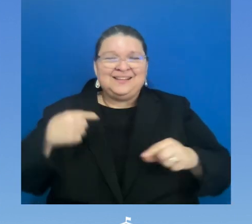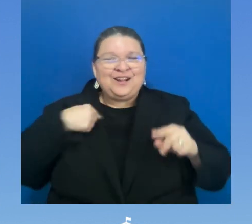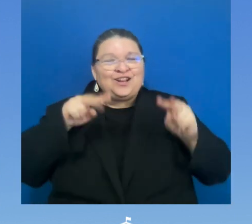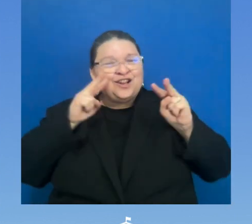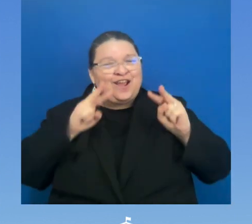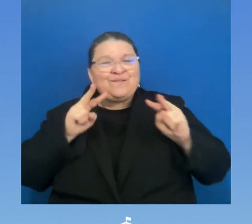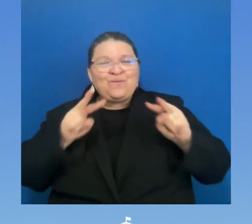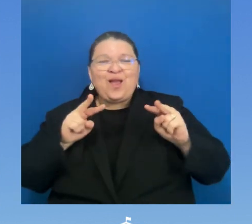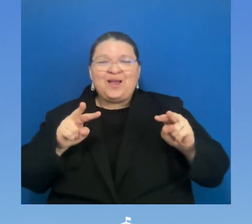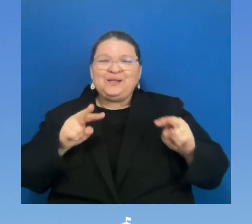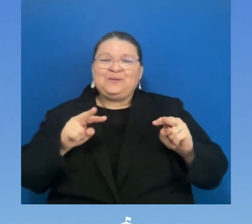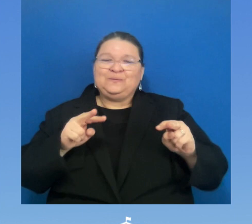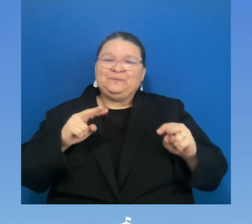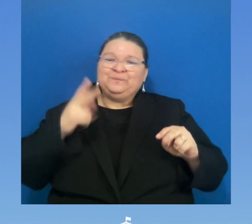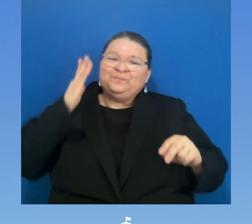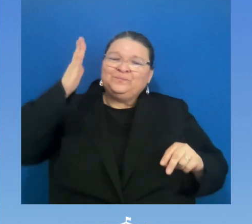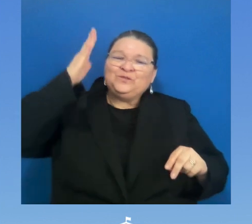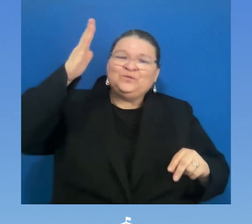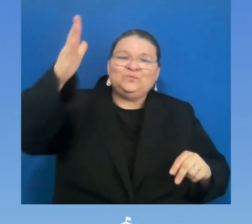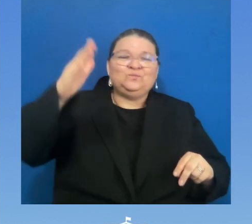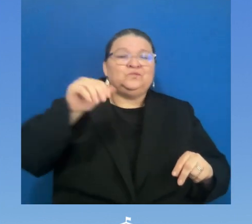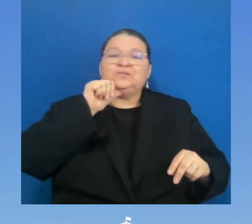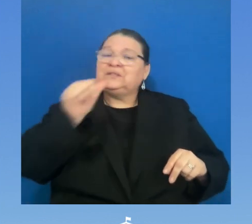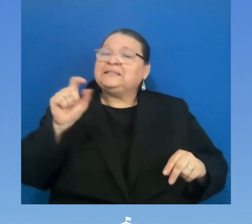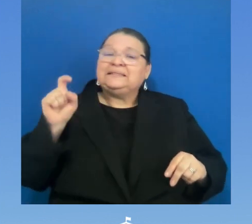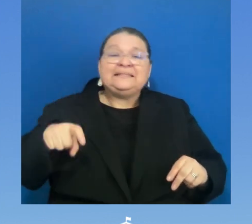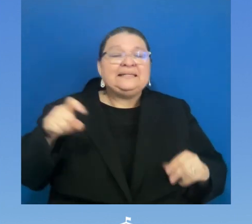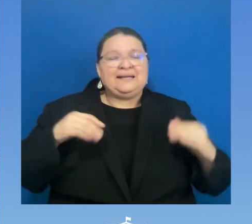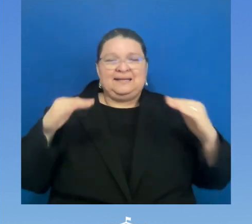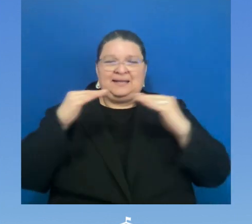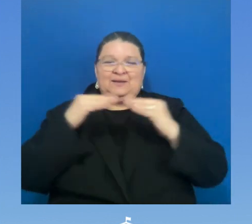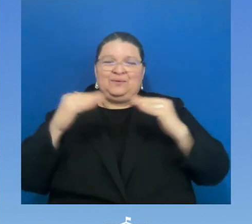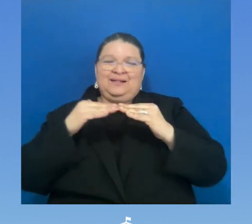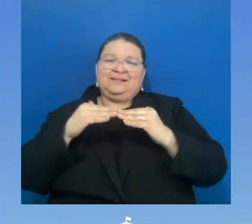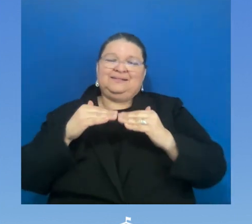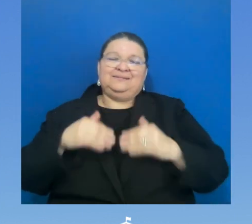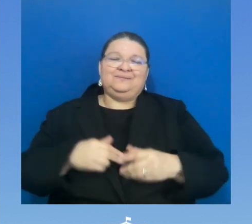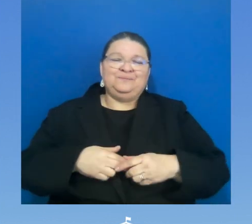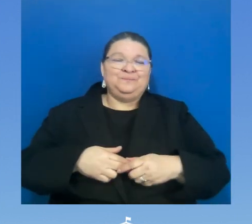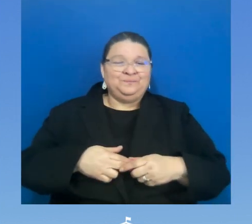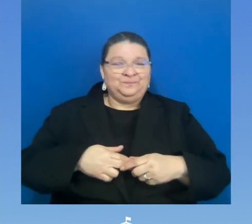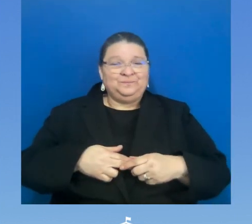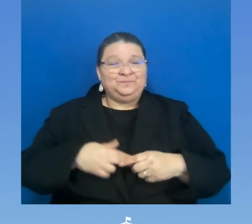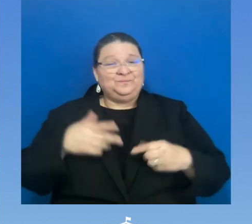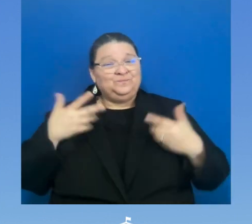But this is not about me. I stand in place for the countless women who this has happened to.